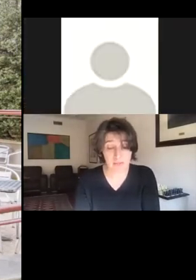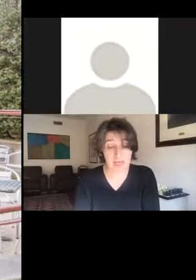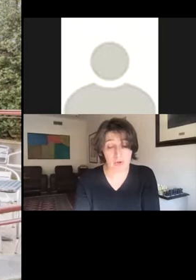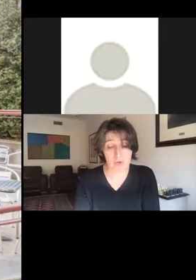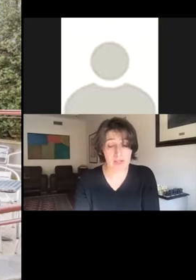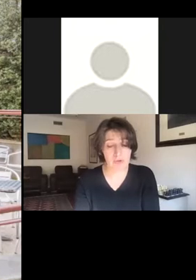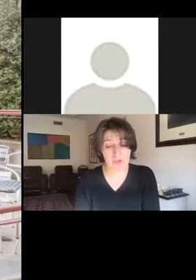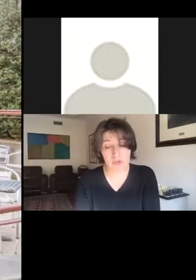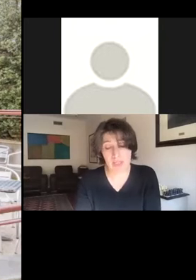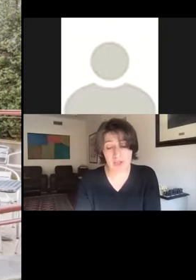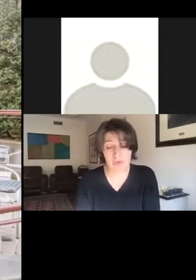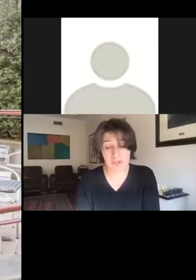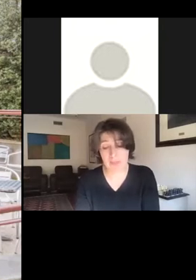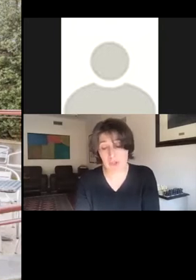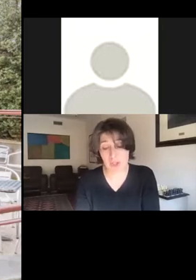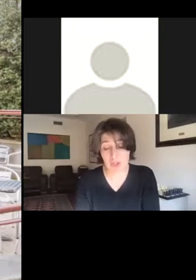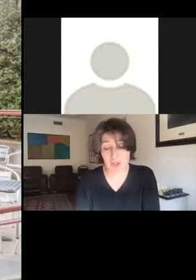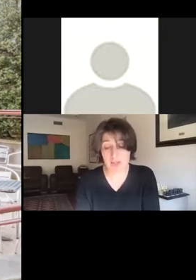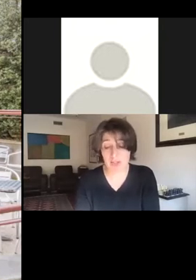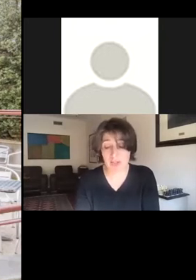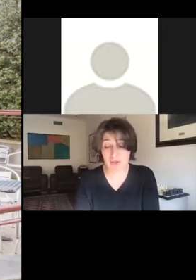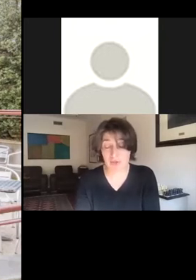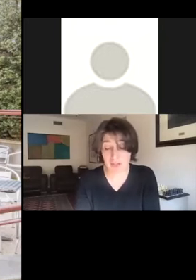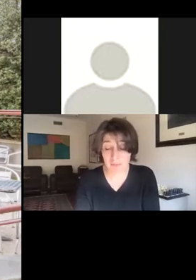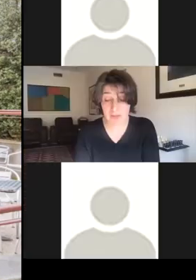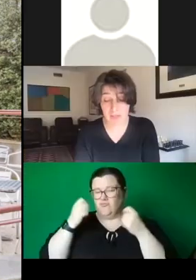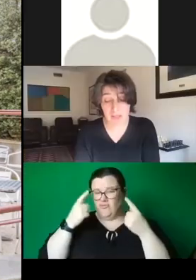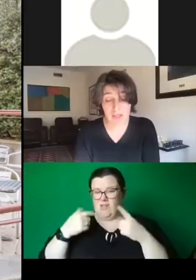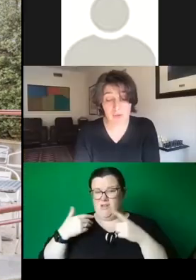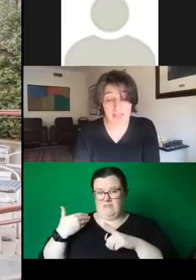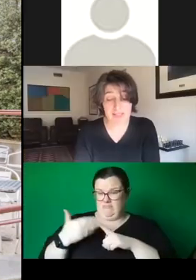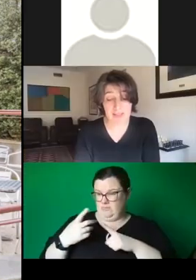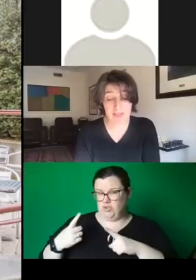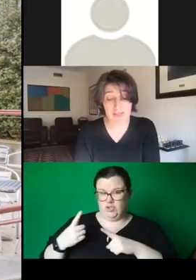own psychological reaction to this major change i continued to develop them into an extended series